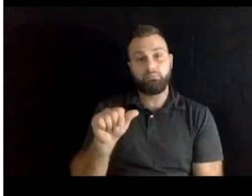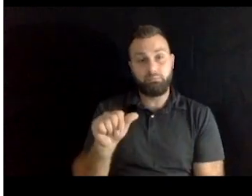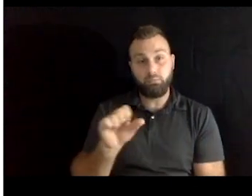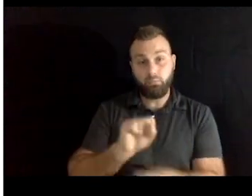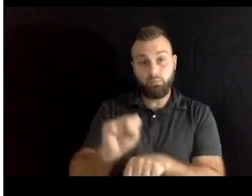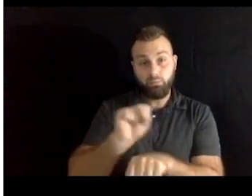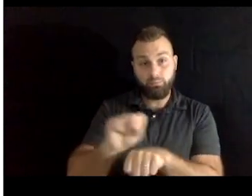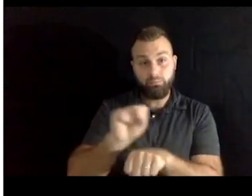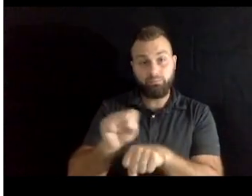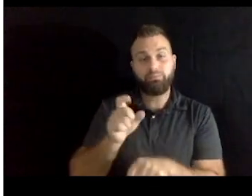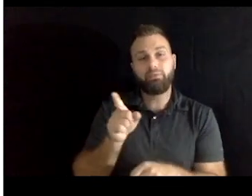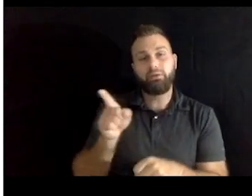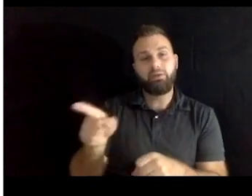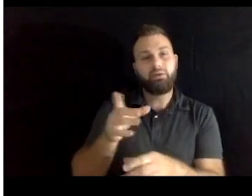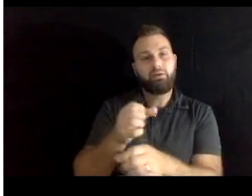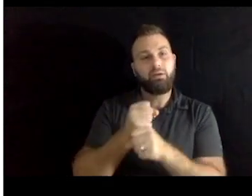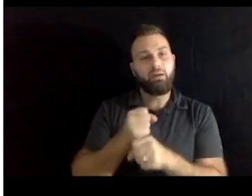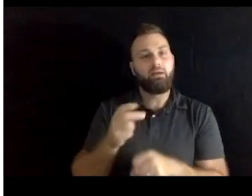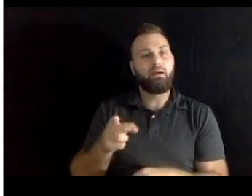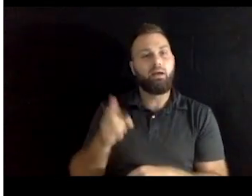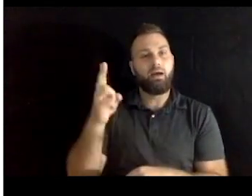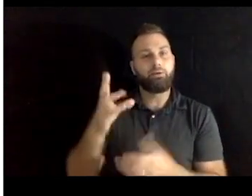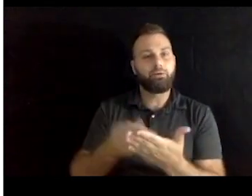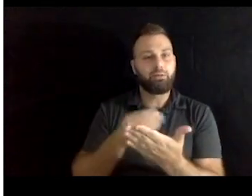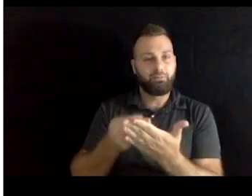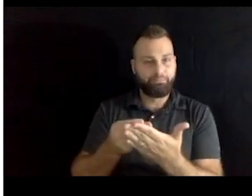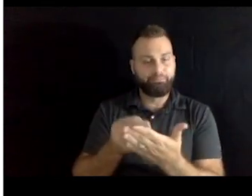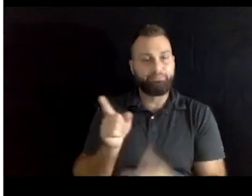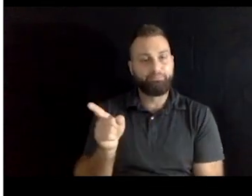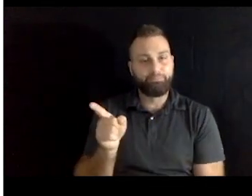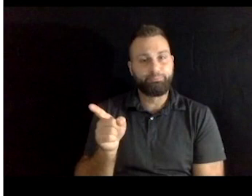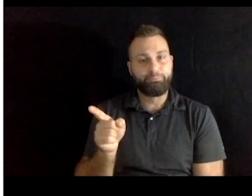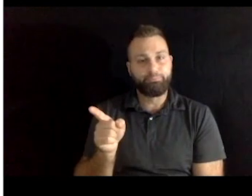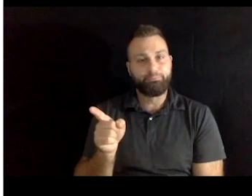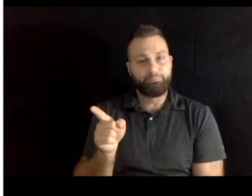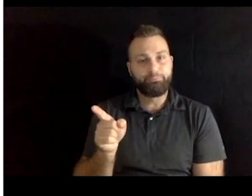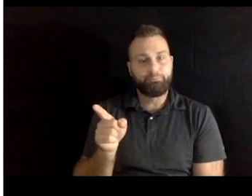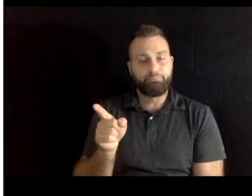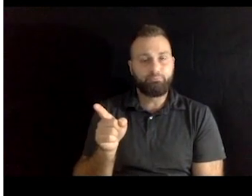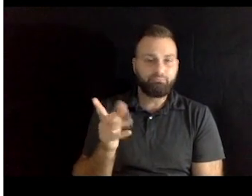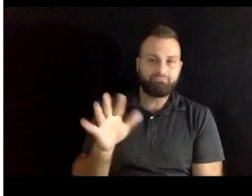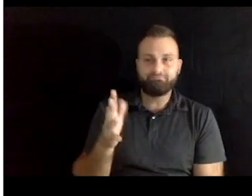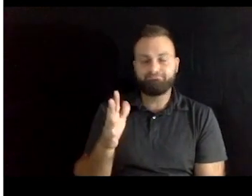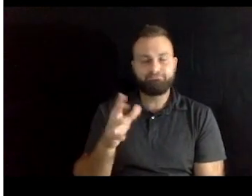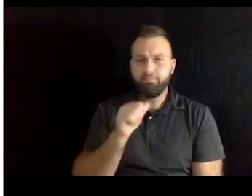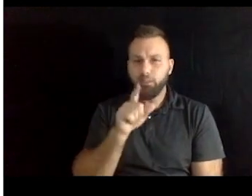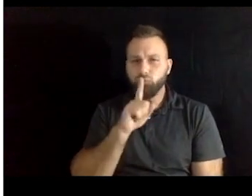they receive a higher income. I don't know about you,